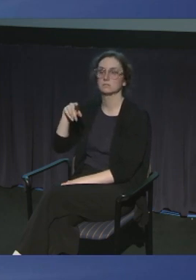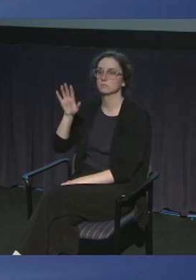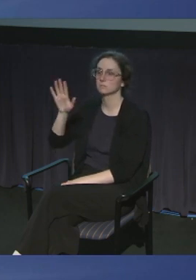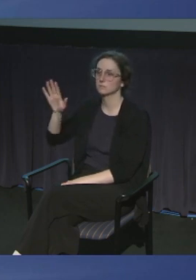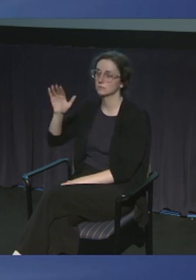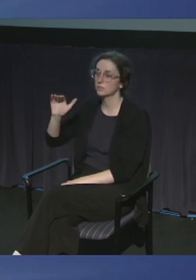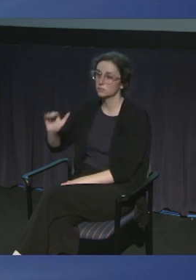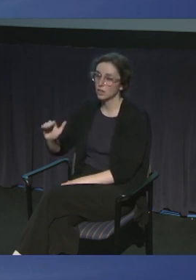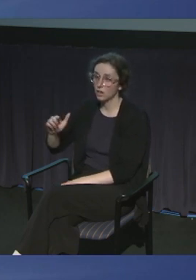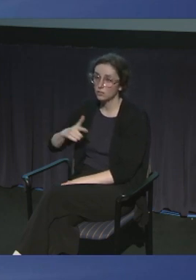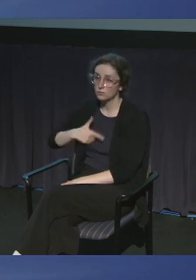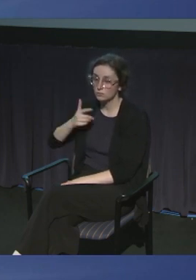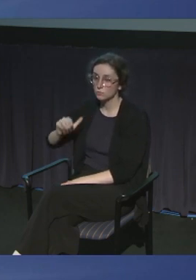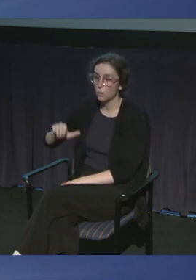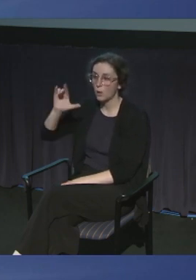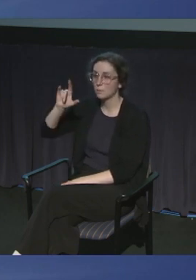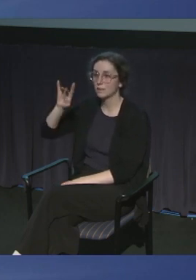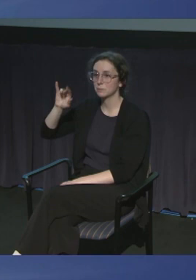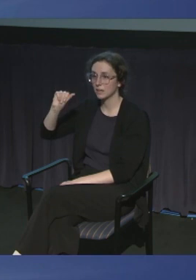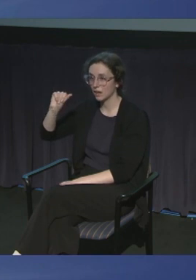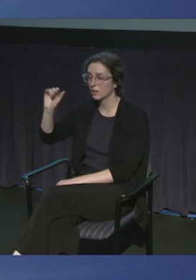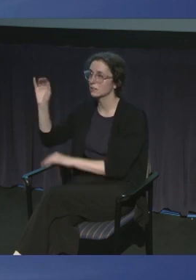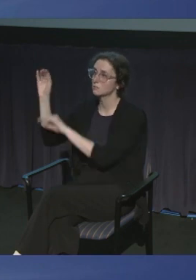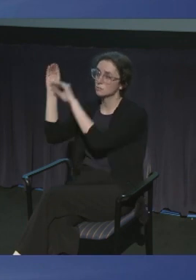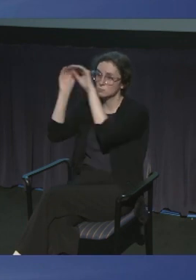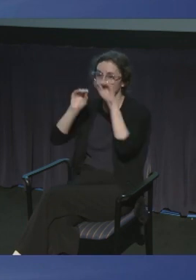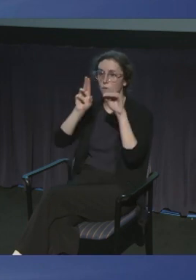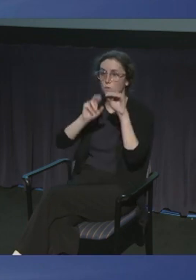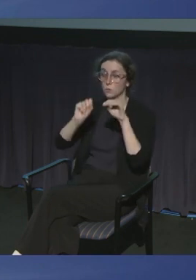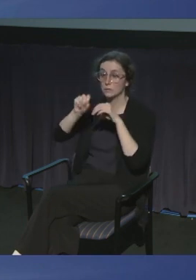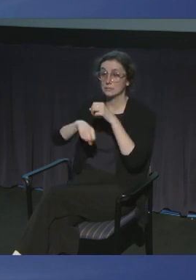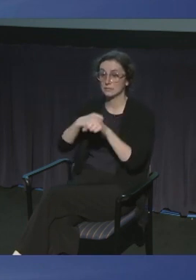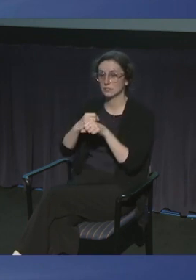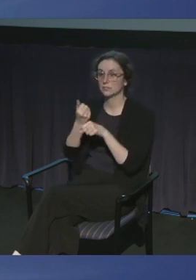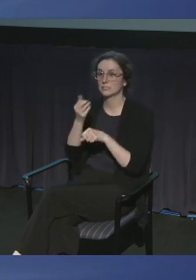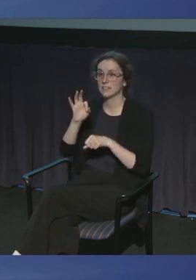TEH WAS BORN IN 1958 IN TAICHUNG, TAIWAN AND SPEND HIS